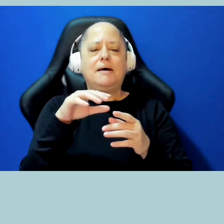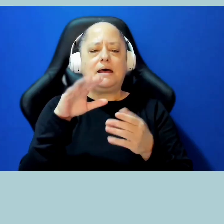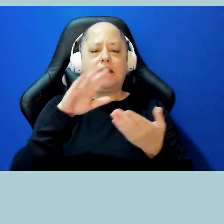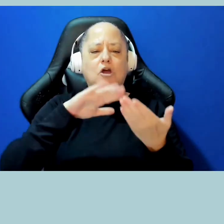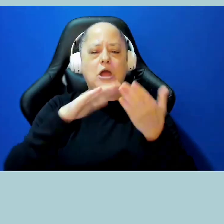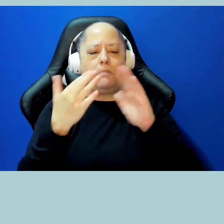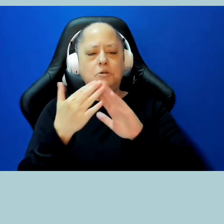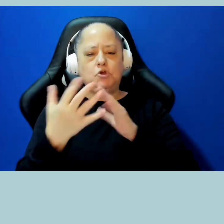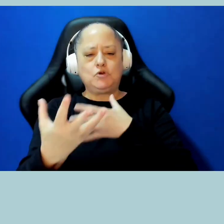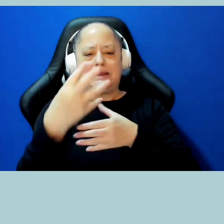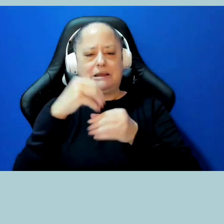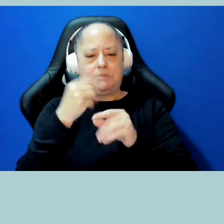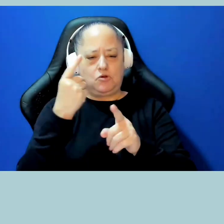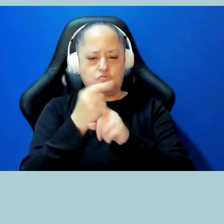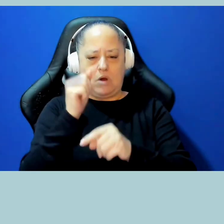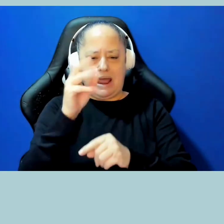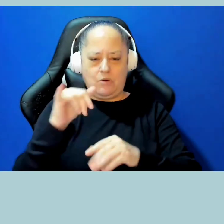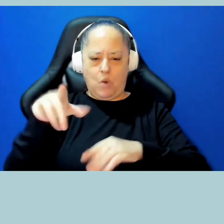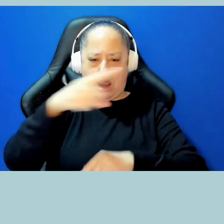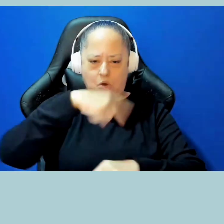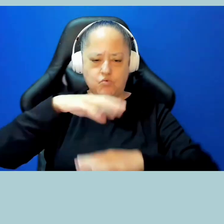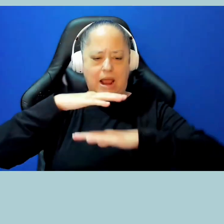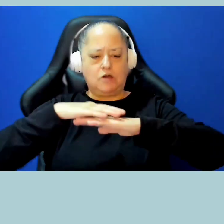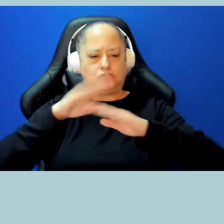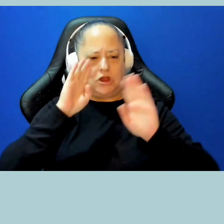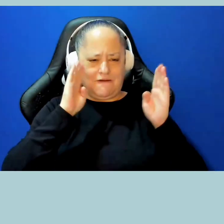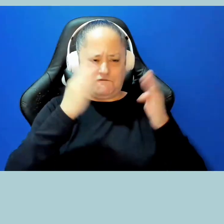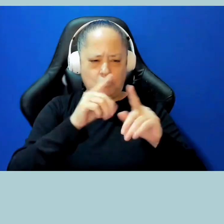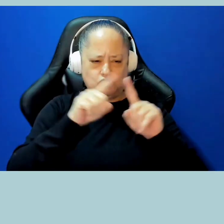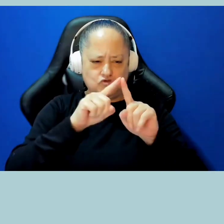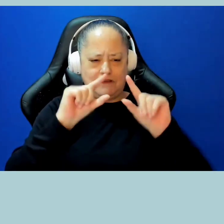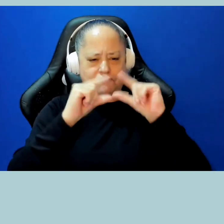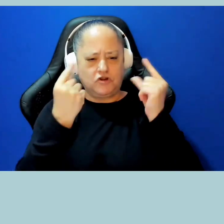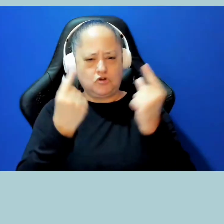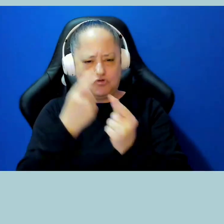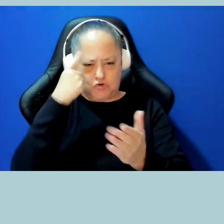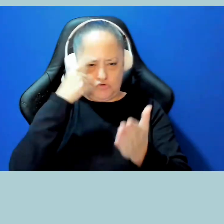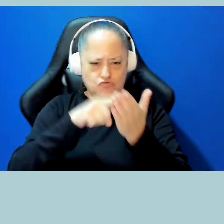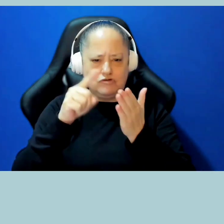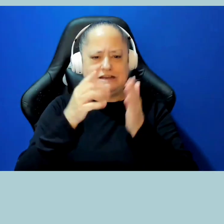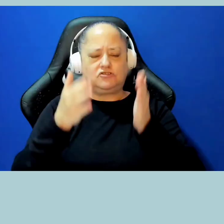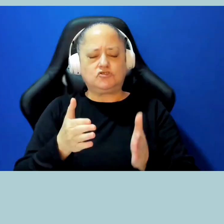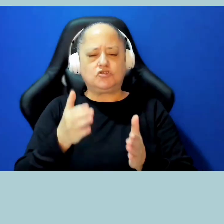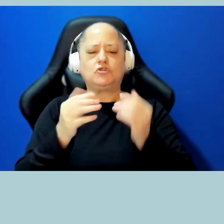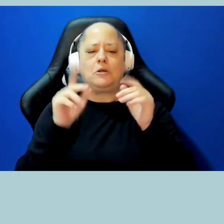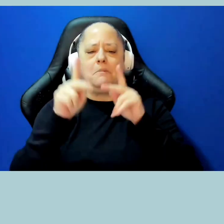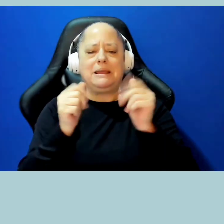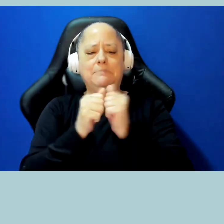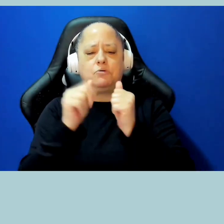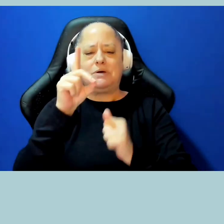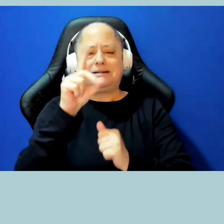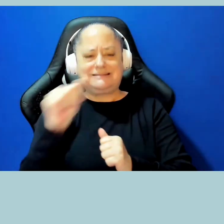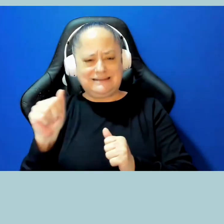round tables where we focused on different groups so researchers clinicians people with disabilities advocacy organizations to try to get all those different